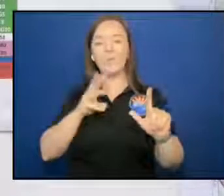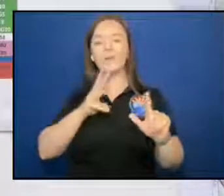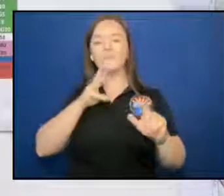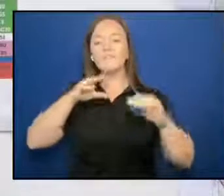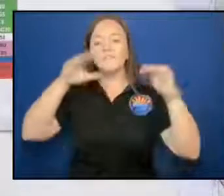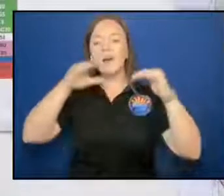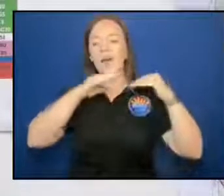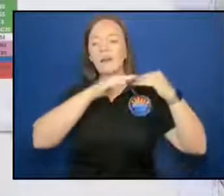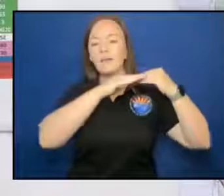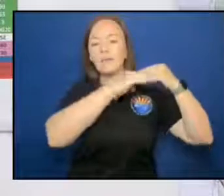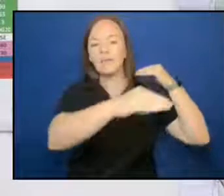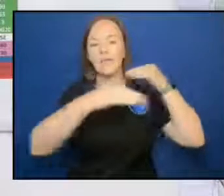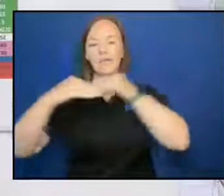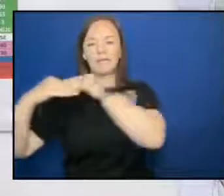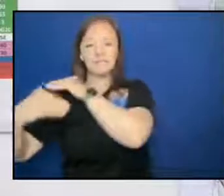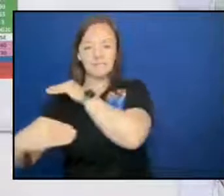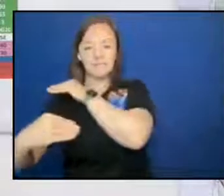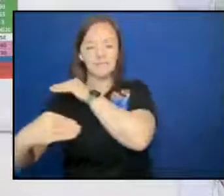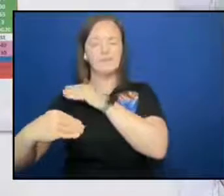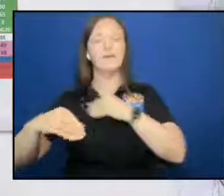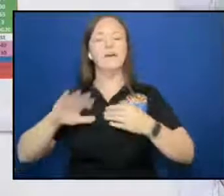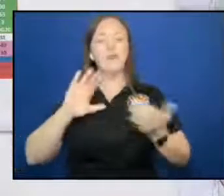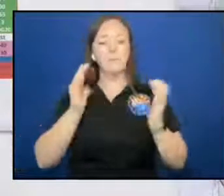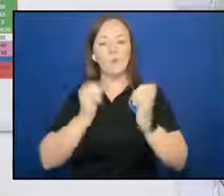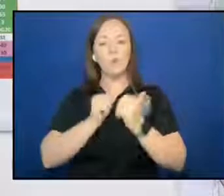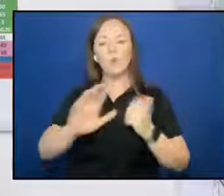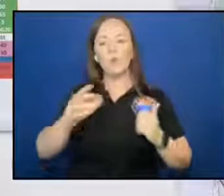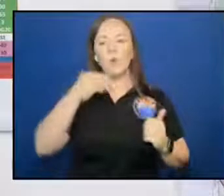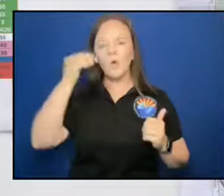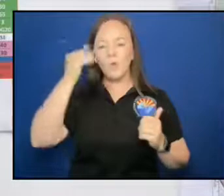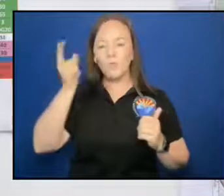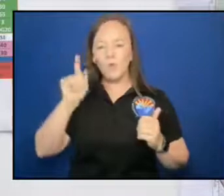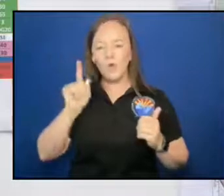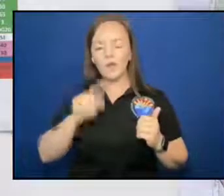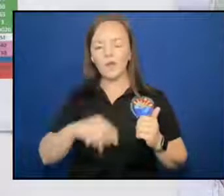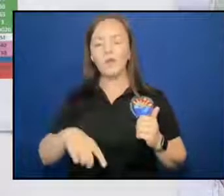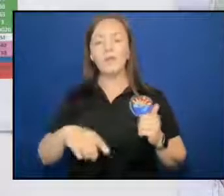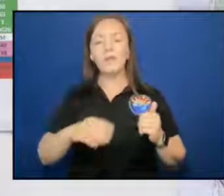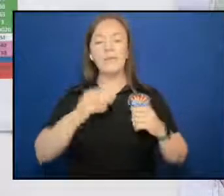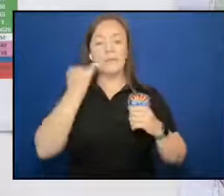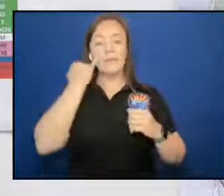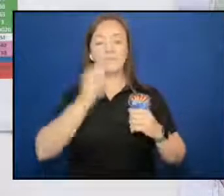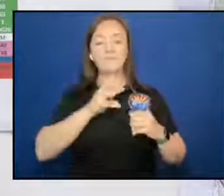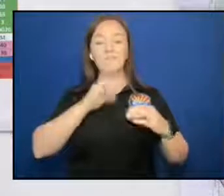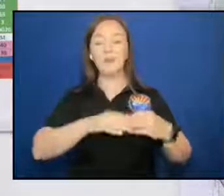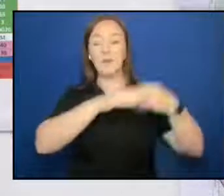CREATE A PLAN AND MONITOR THE WEATHER THROUGH TV AND RADIO FOR